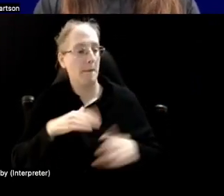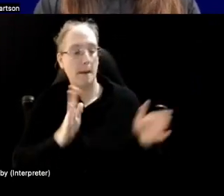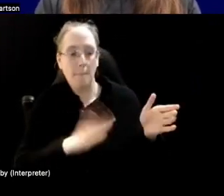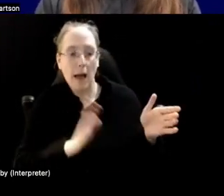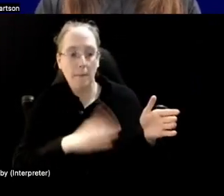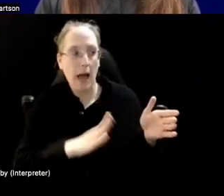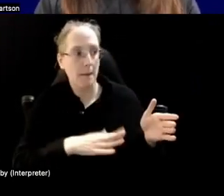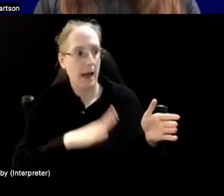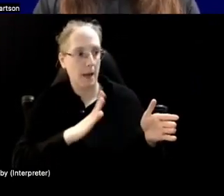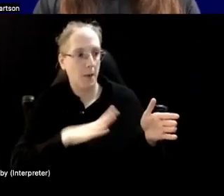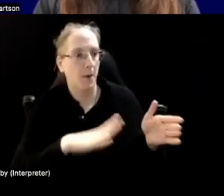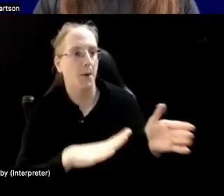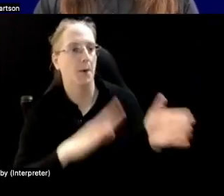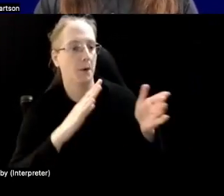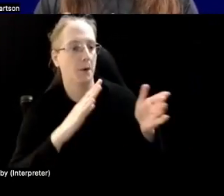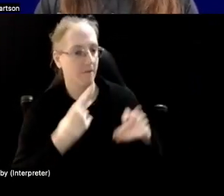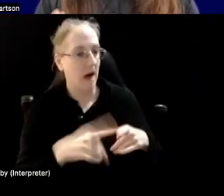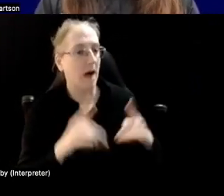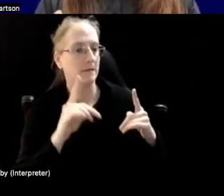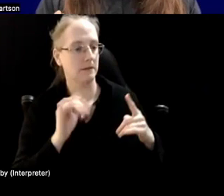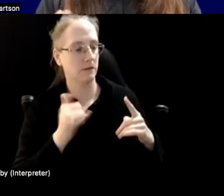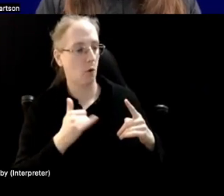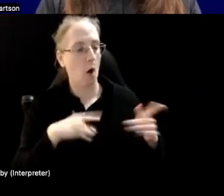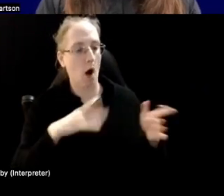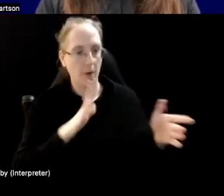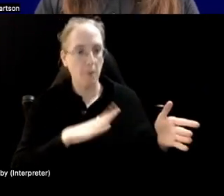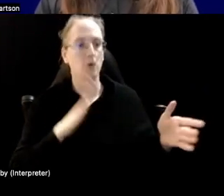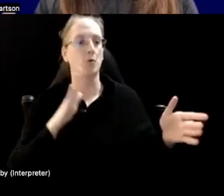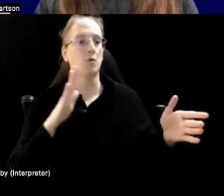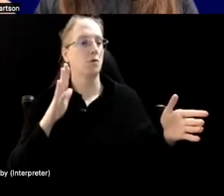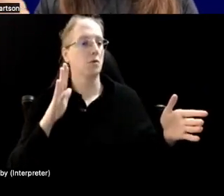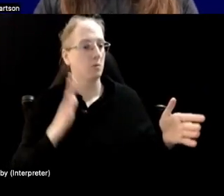going to start tapping really fast, or I'm going to be tapping really slow, or I'm going to do big